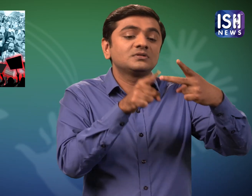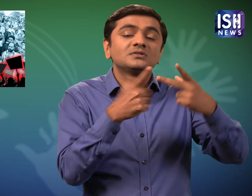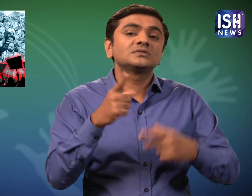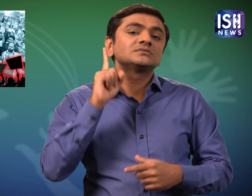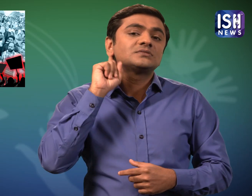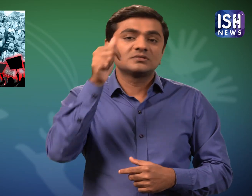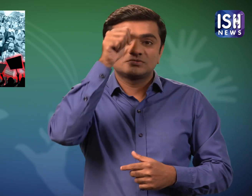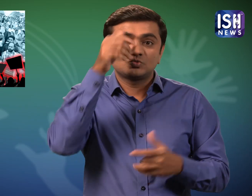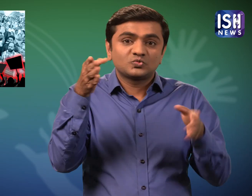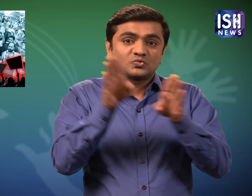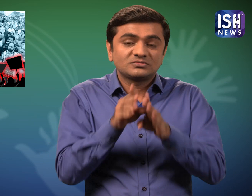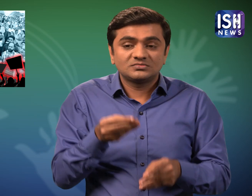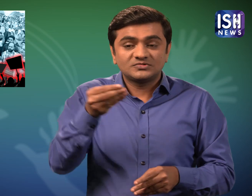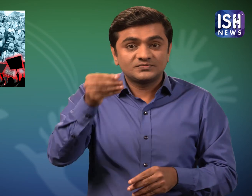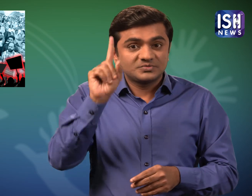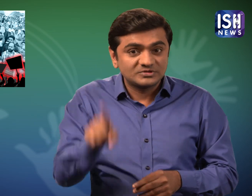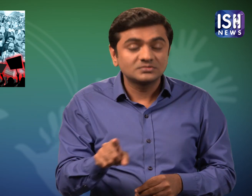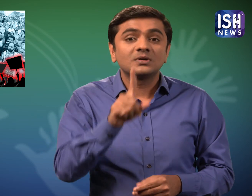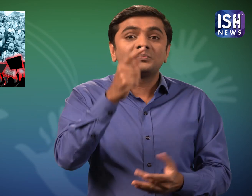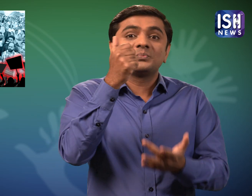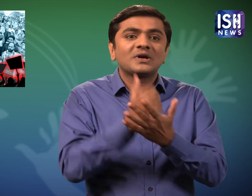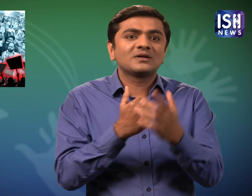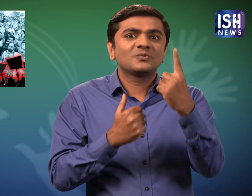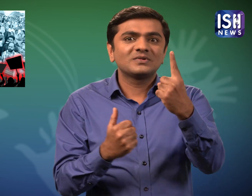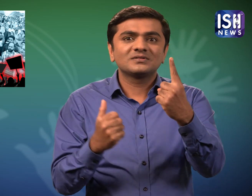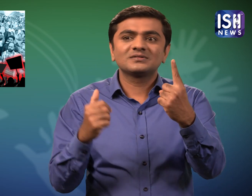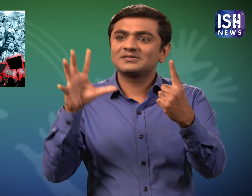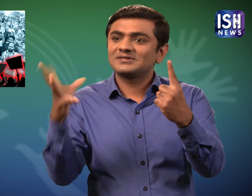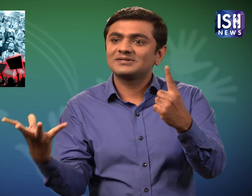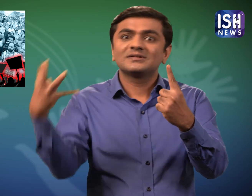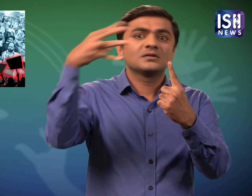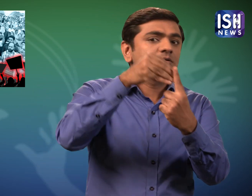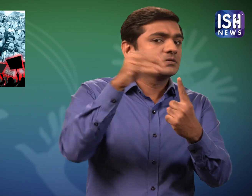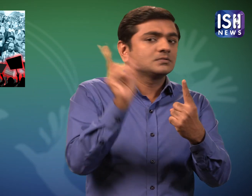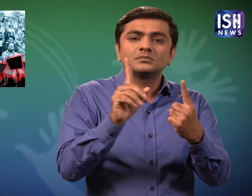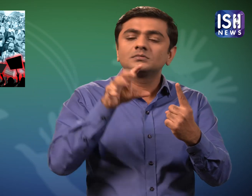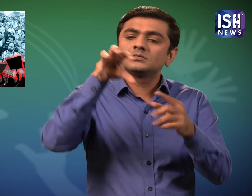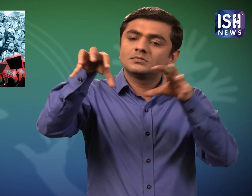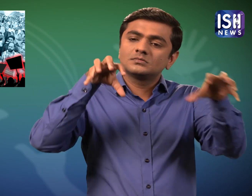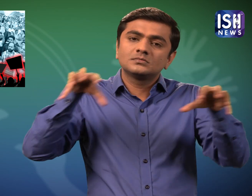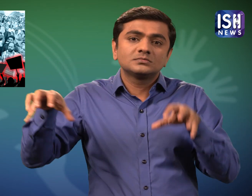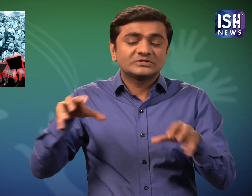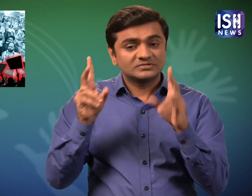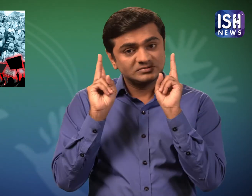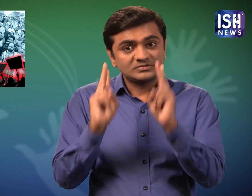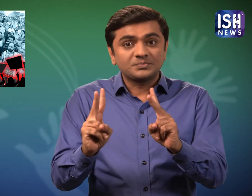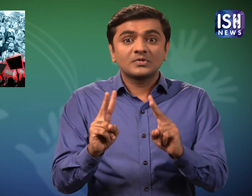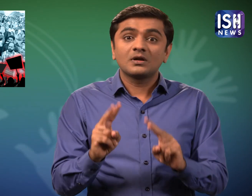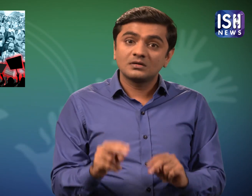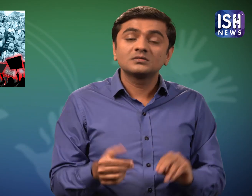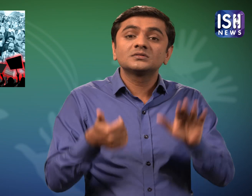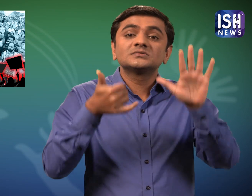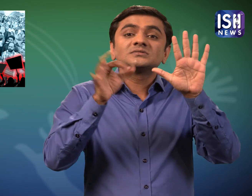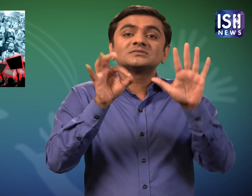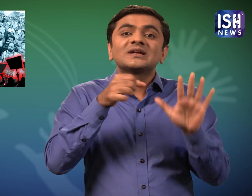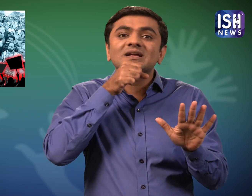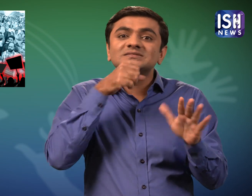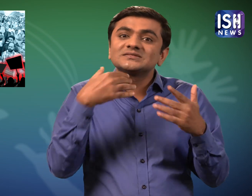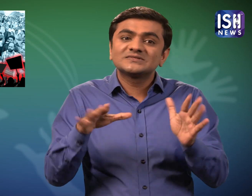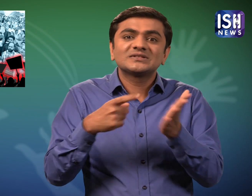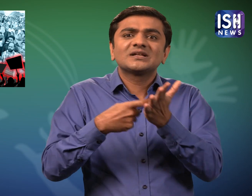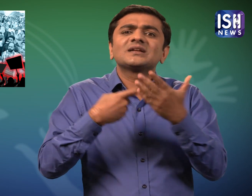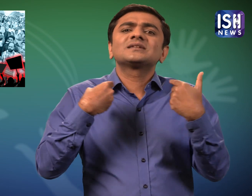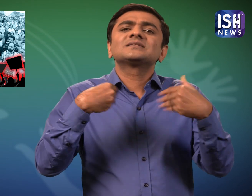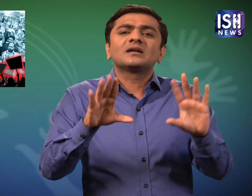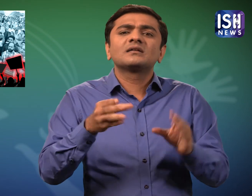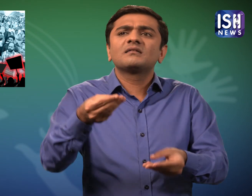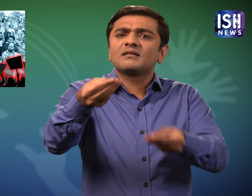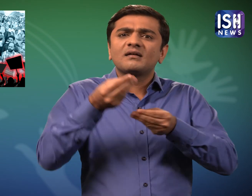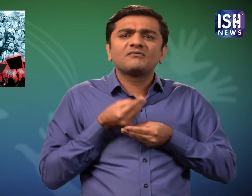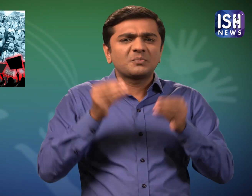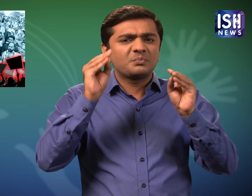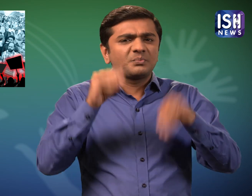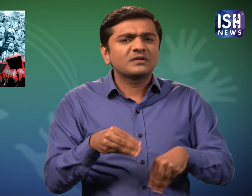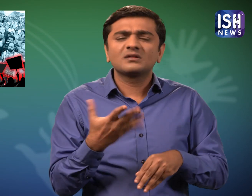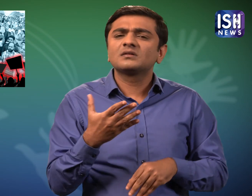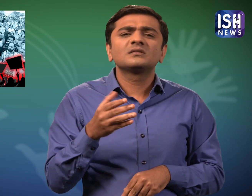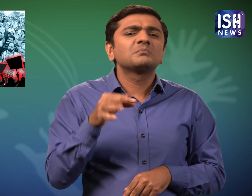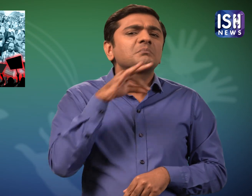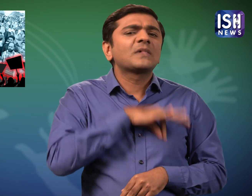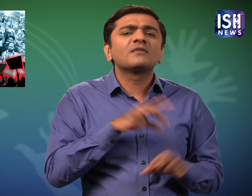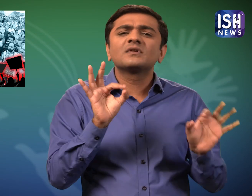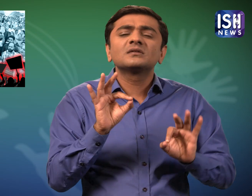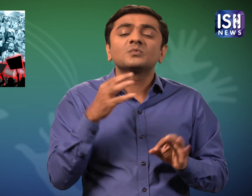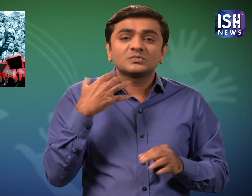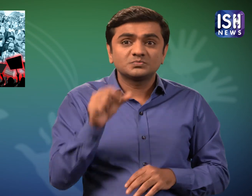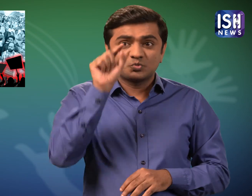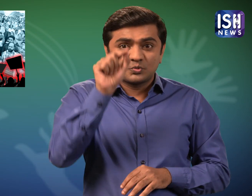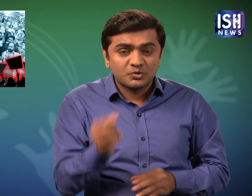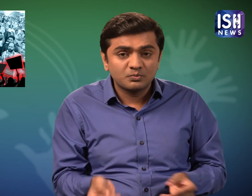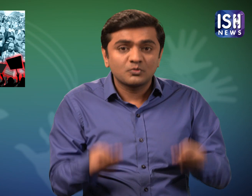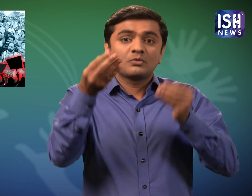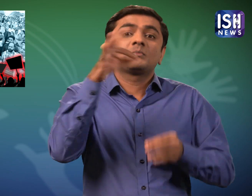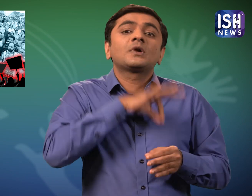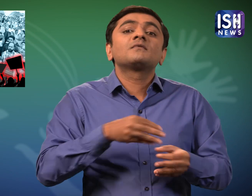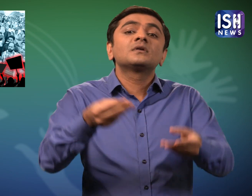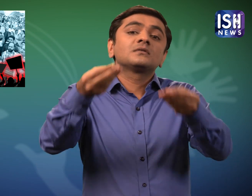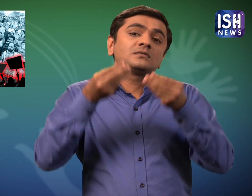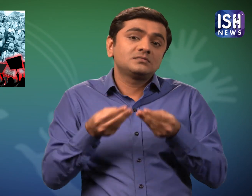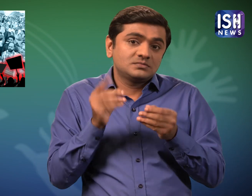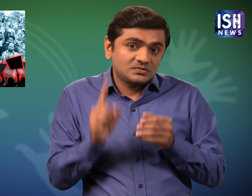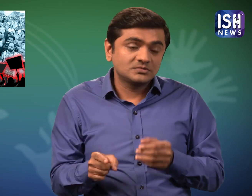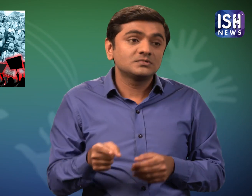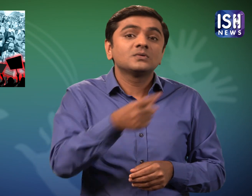mandatory Saturday Sunday leave, stop bank mergers, increase in benefits for retired employees, etc.